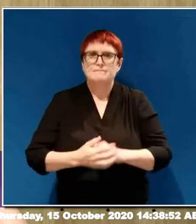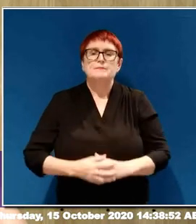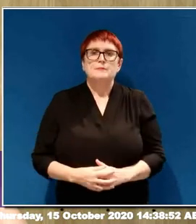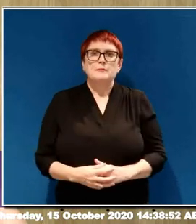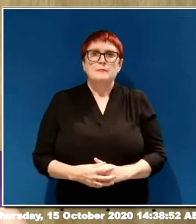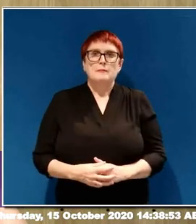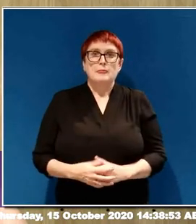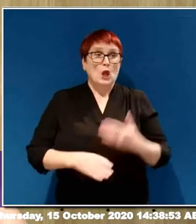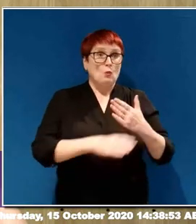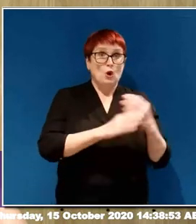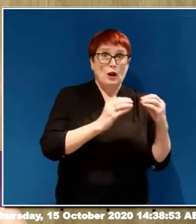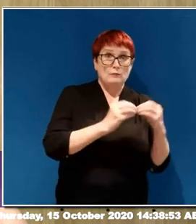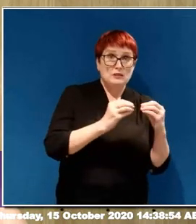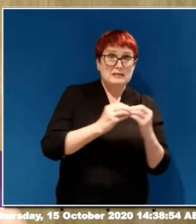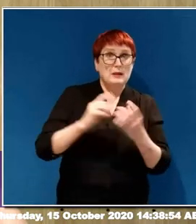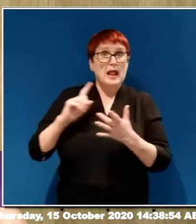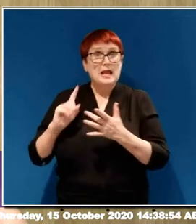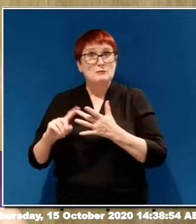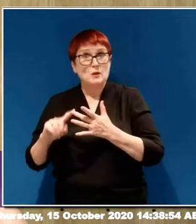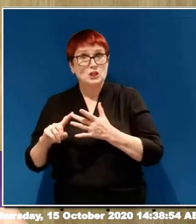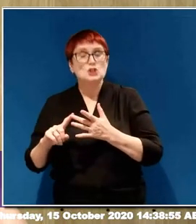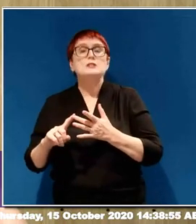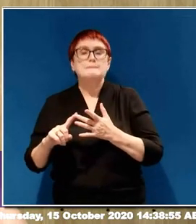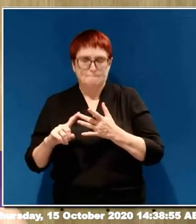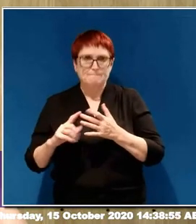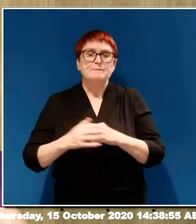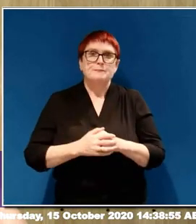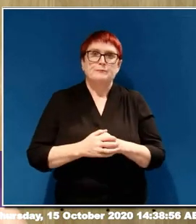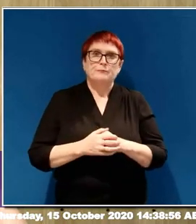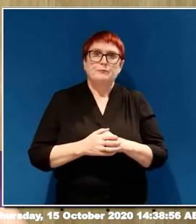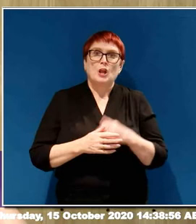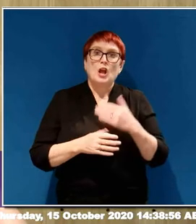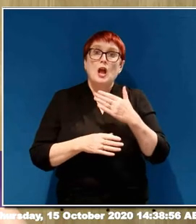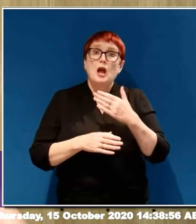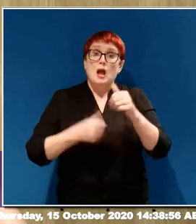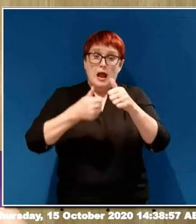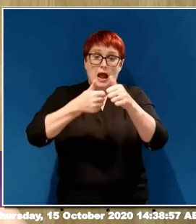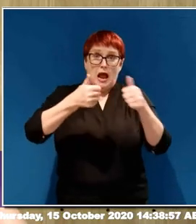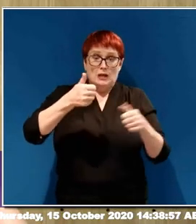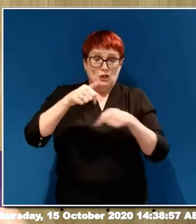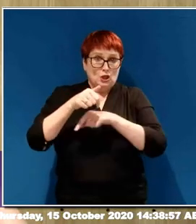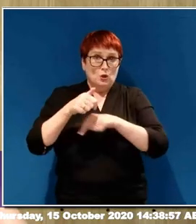You had, under your supervision, nine guidance officers across seven schools. Yes.